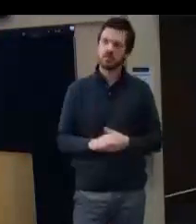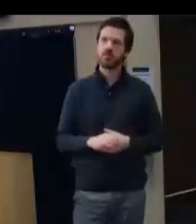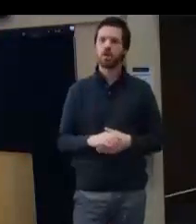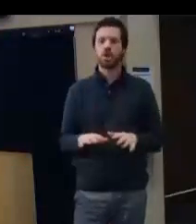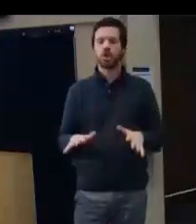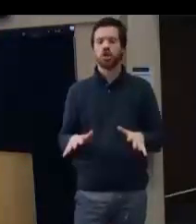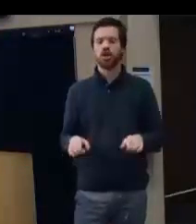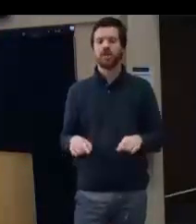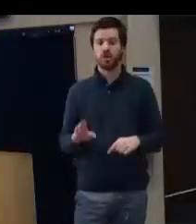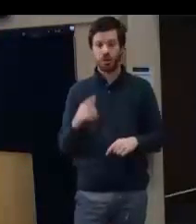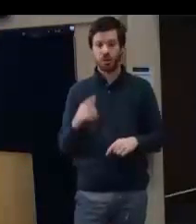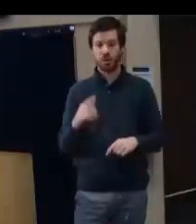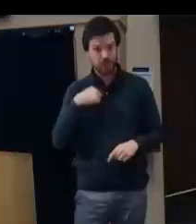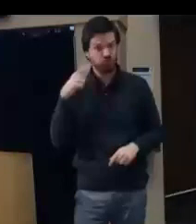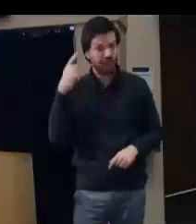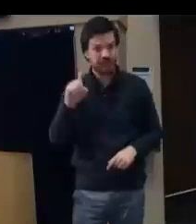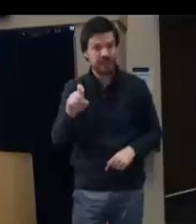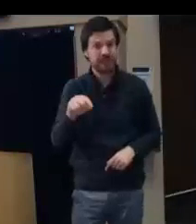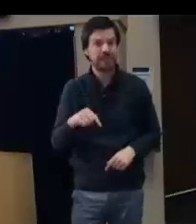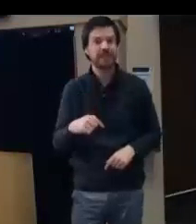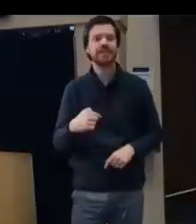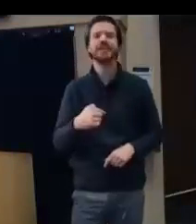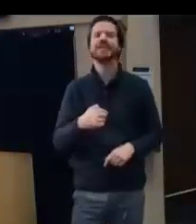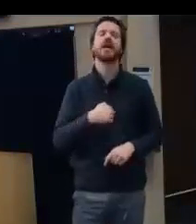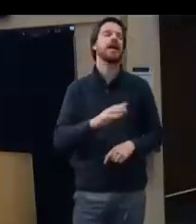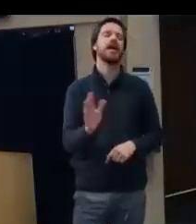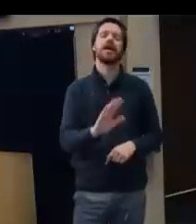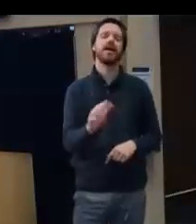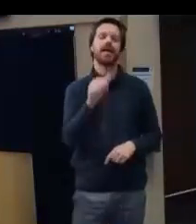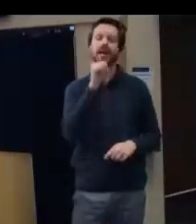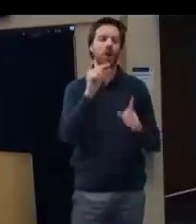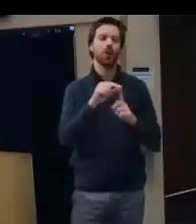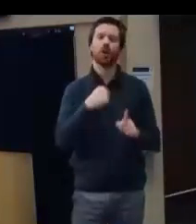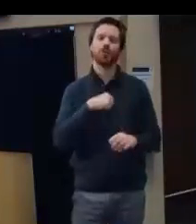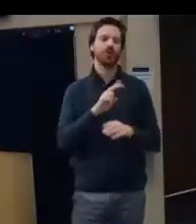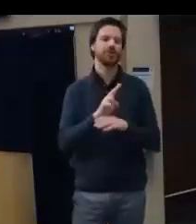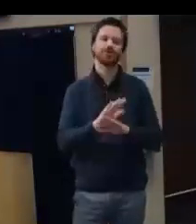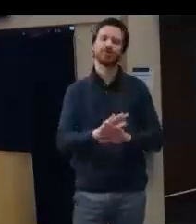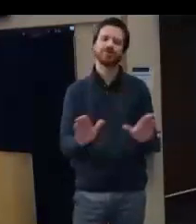voice so do you think I'm crazy and I always say that that's not a word that we use but then I say